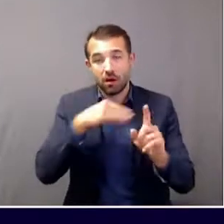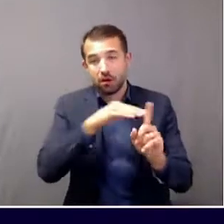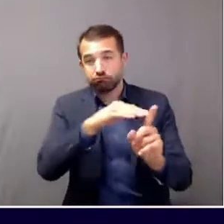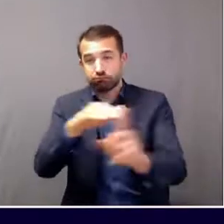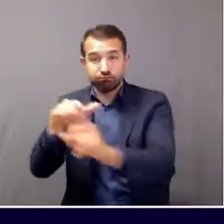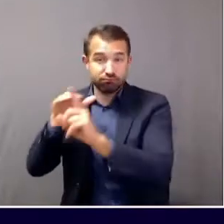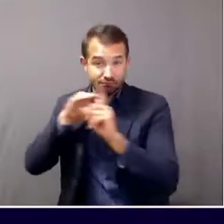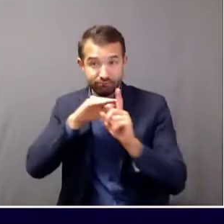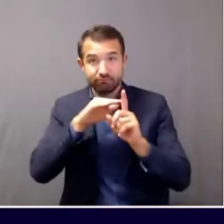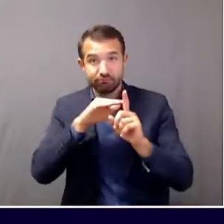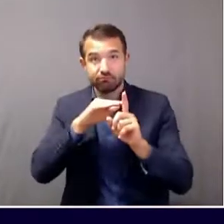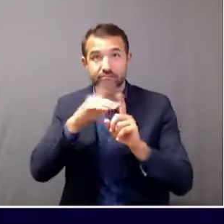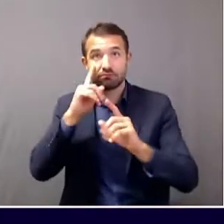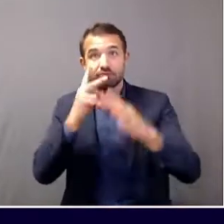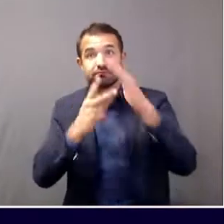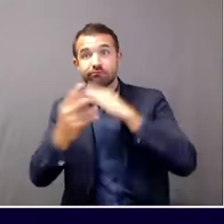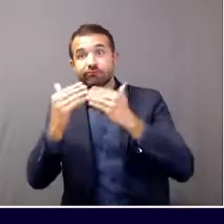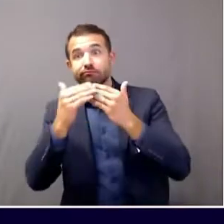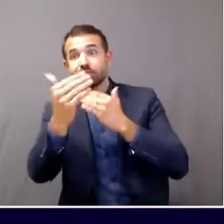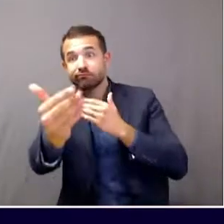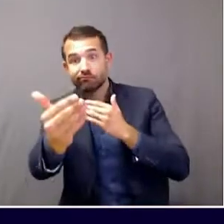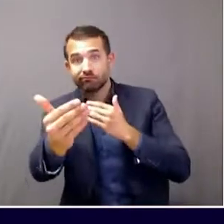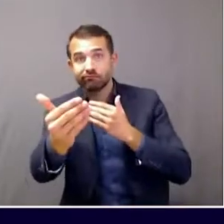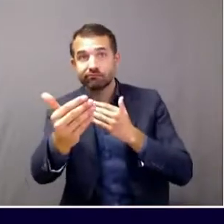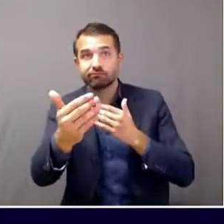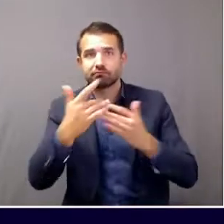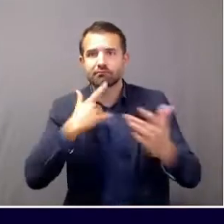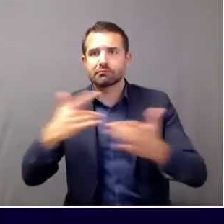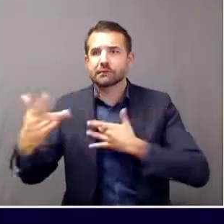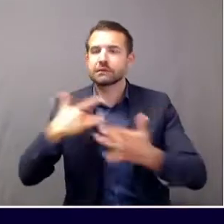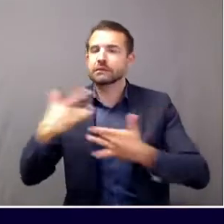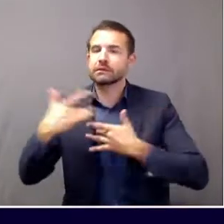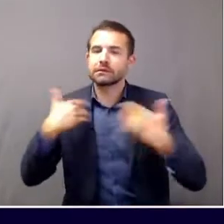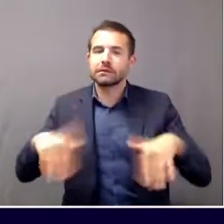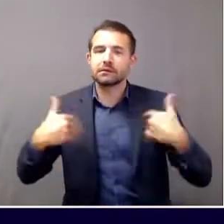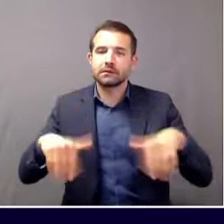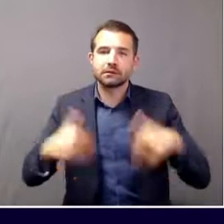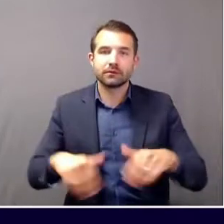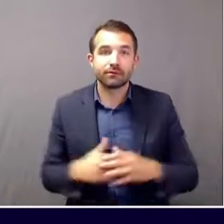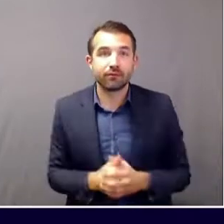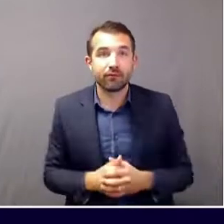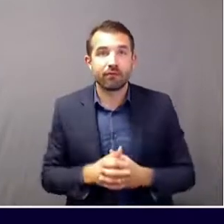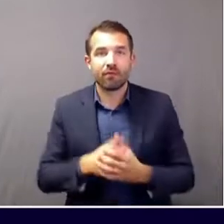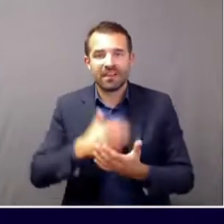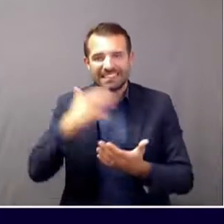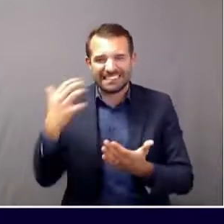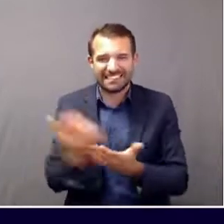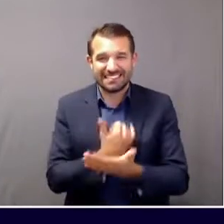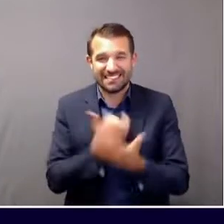horizon better concerning but we